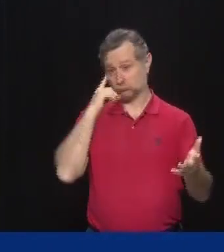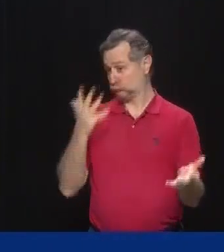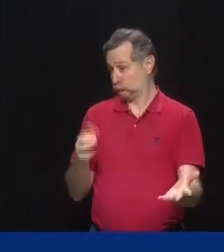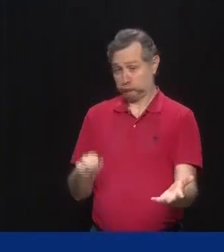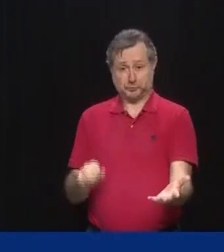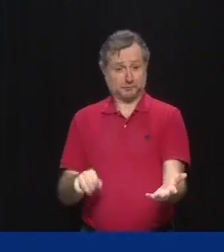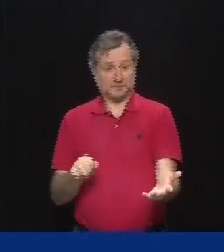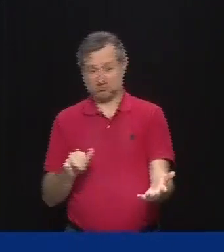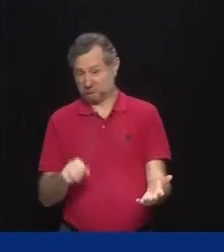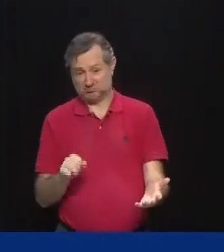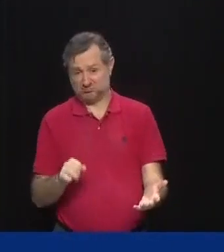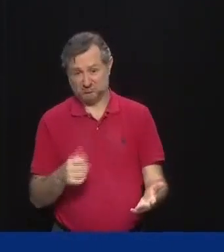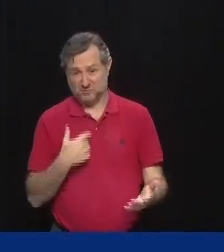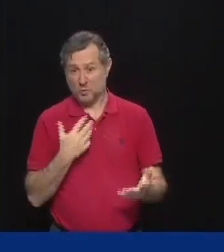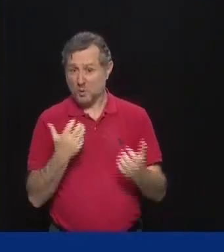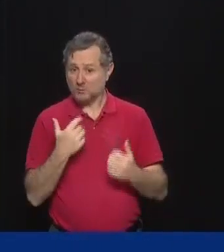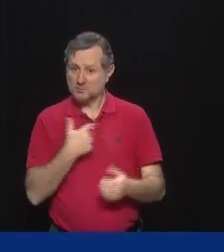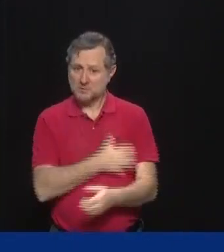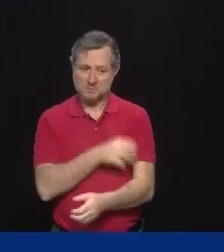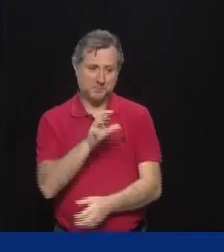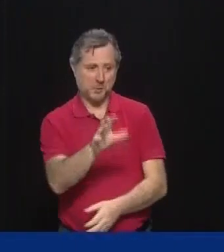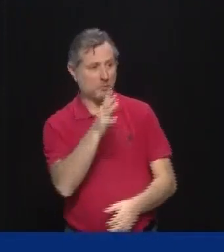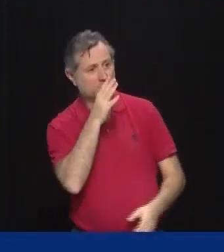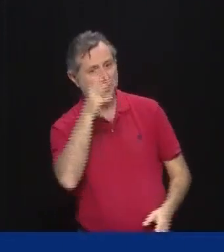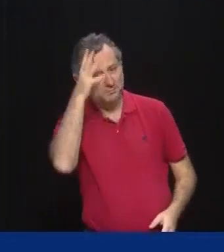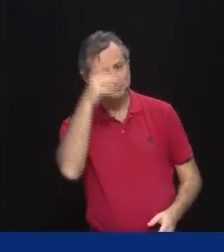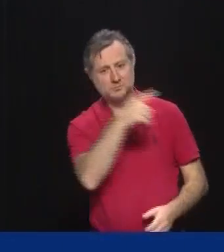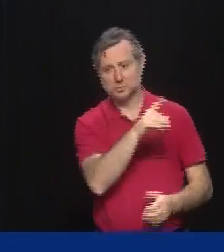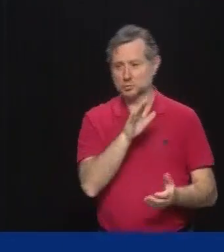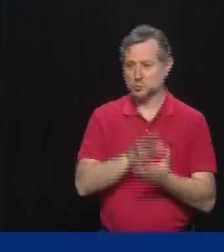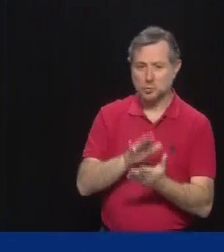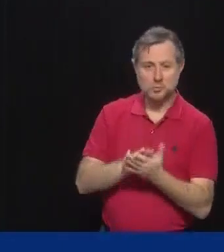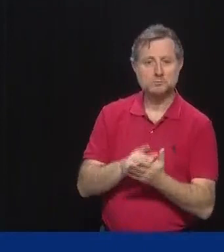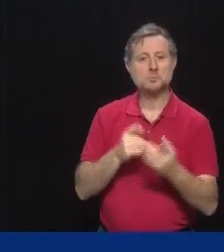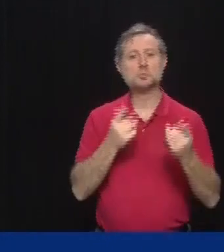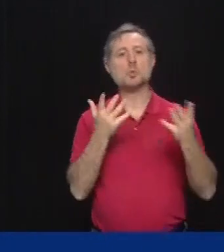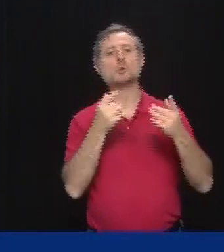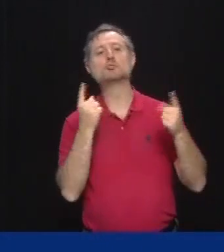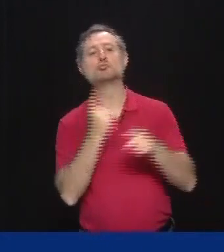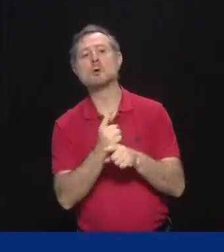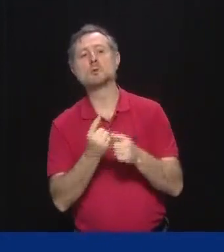IT'S ON THE TABLE. AS I SAID ALL ALONG, I WANT TO EMPOWER PARENTS AND THE SCHOOLS